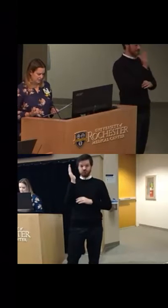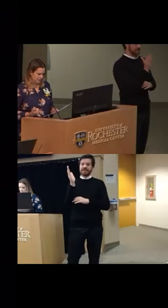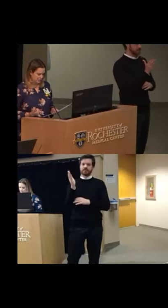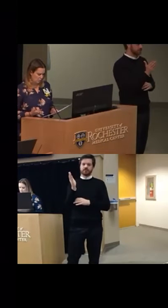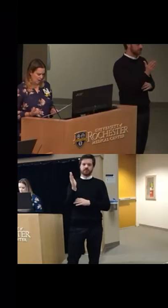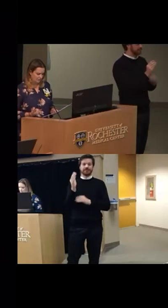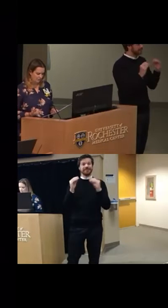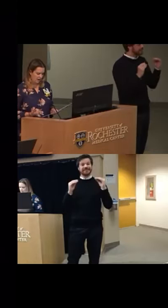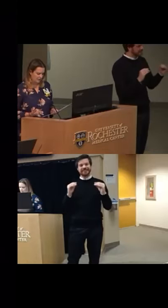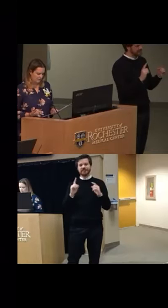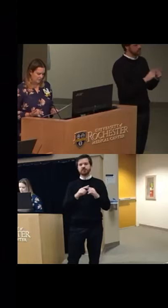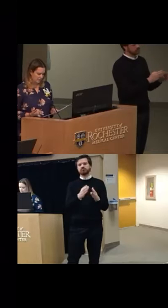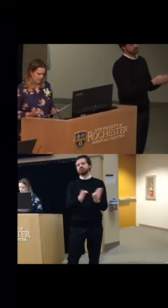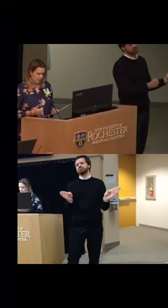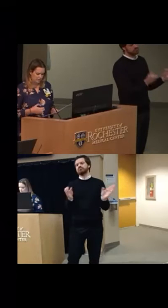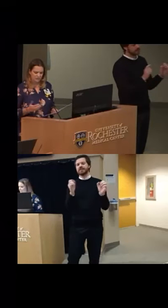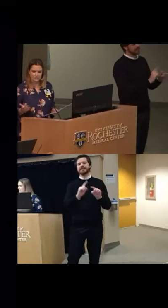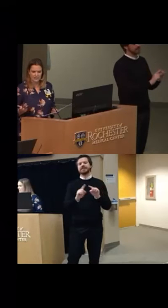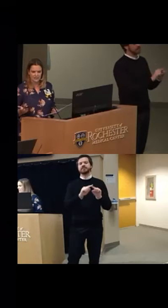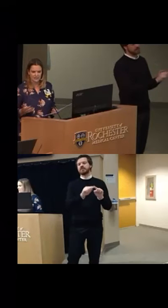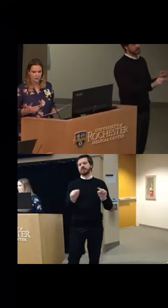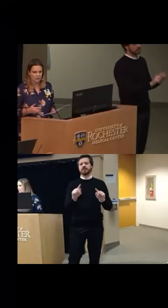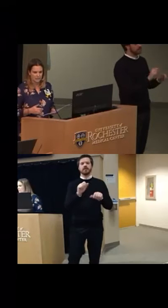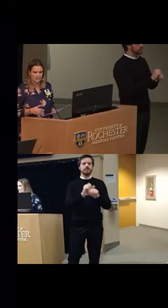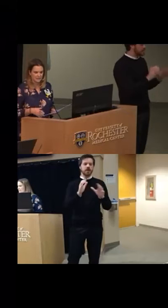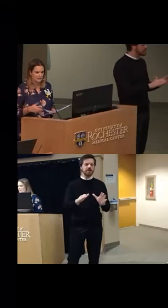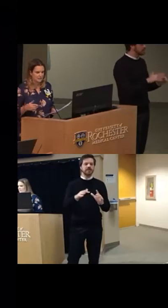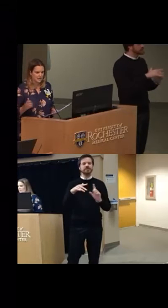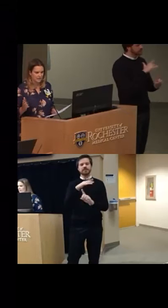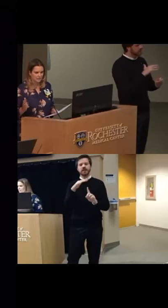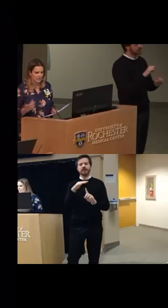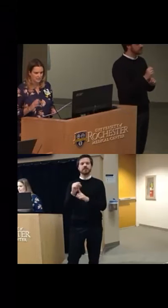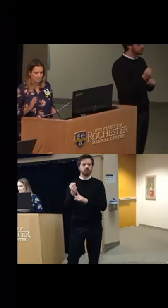teaching to a wide variety of employees across diverse settings and circumstances inside outside